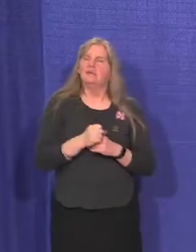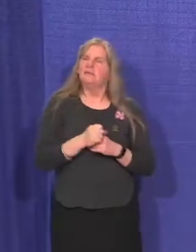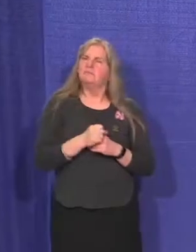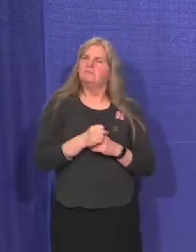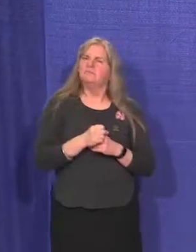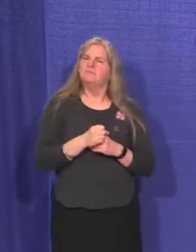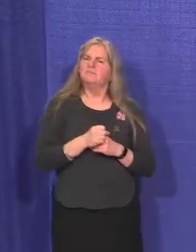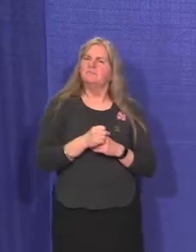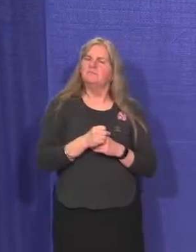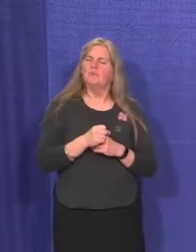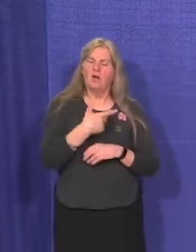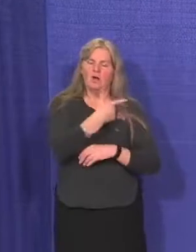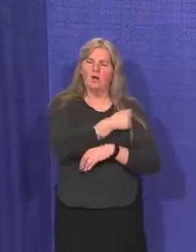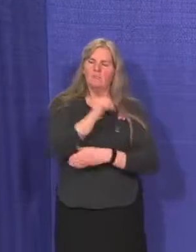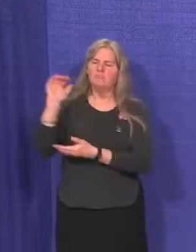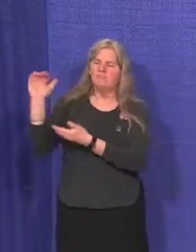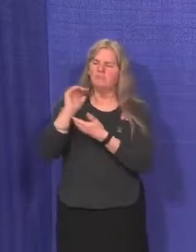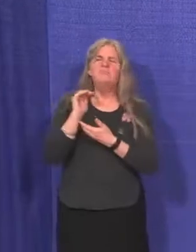to trials for the younger